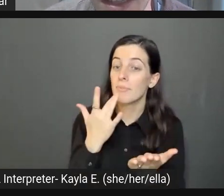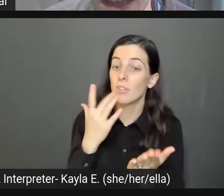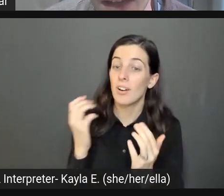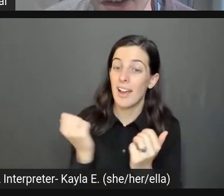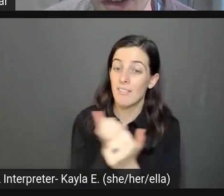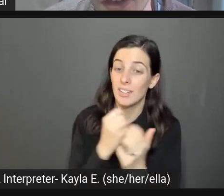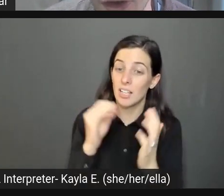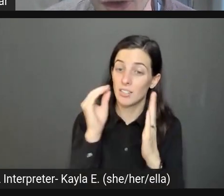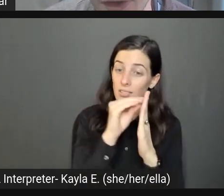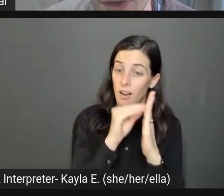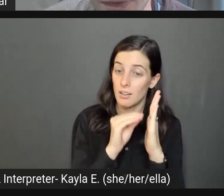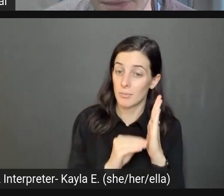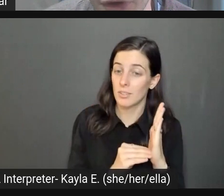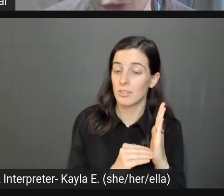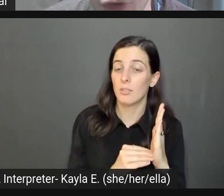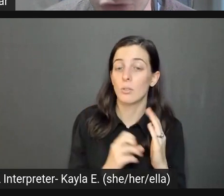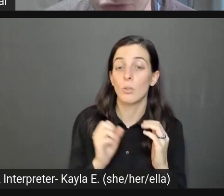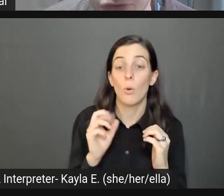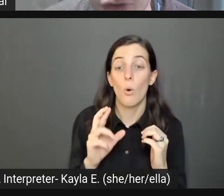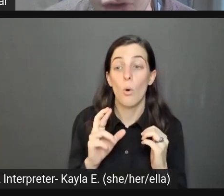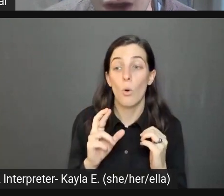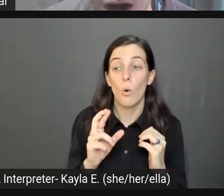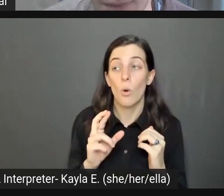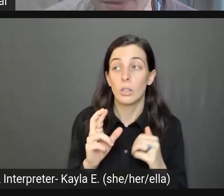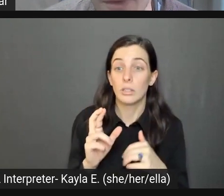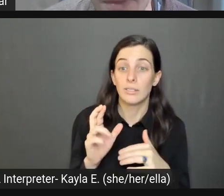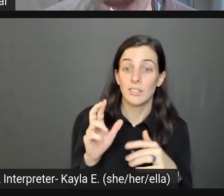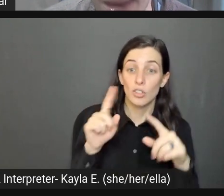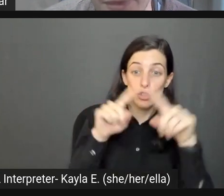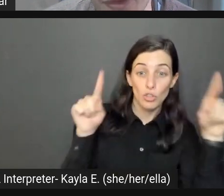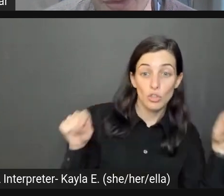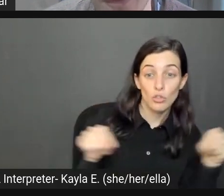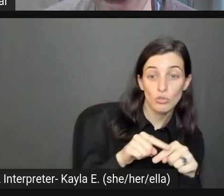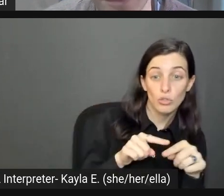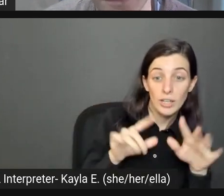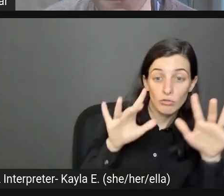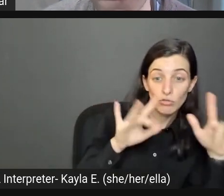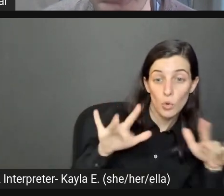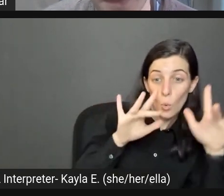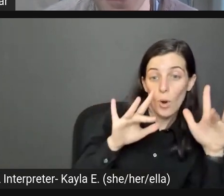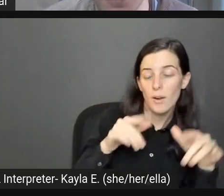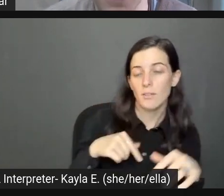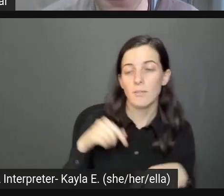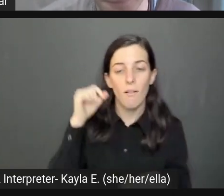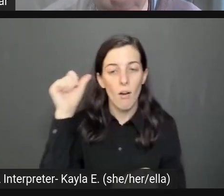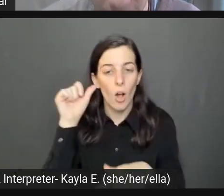and audio recorded, I'll be more than happy to provide this as well.